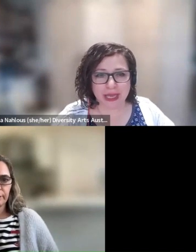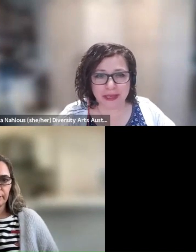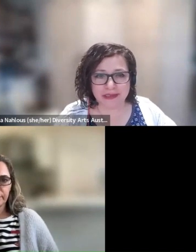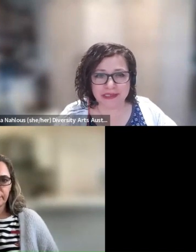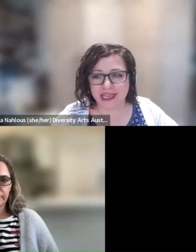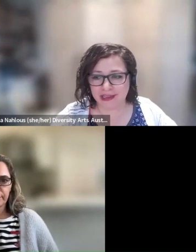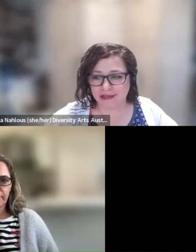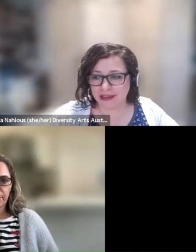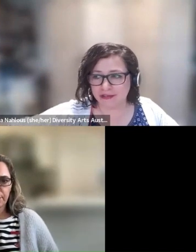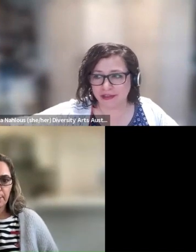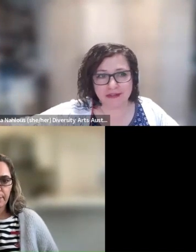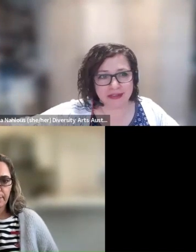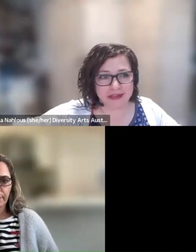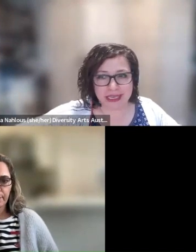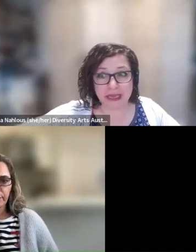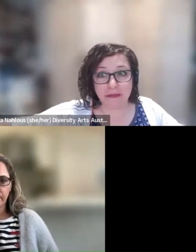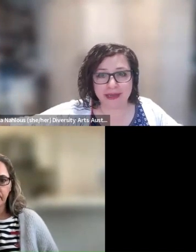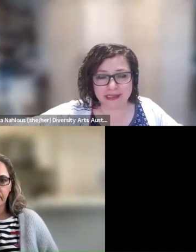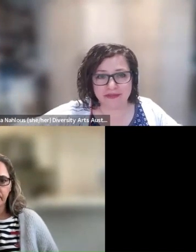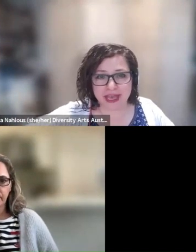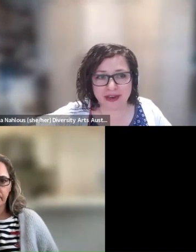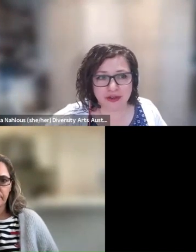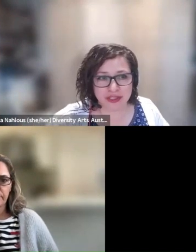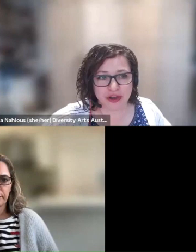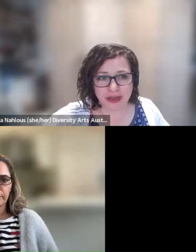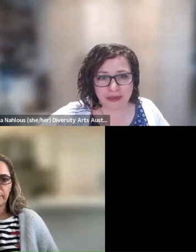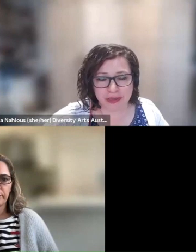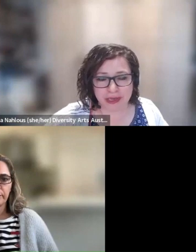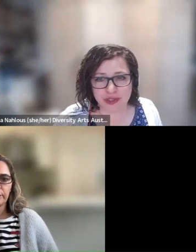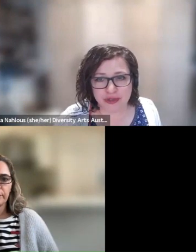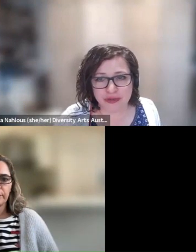up and seeing that the impacts of that over time that people do